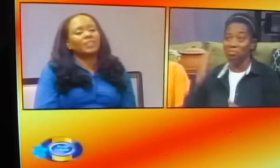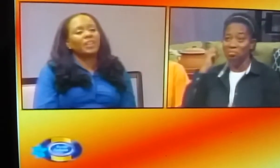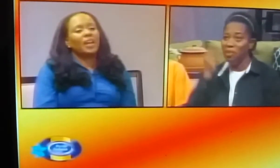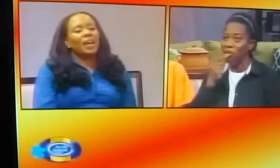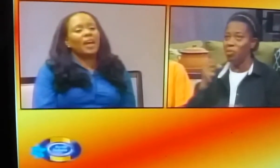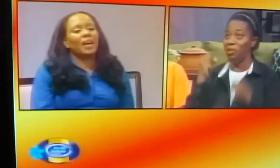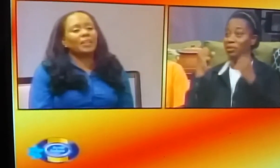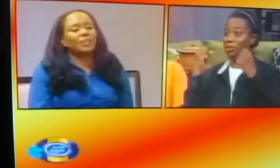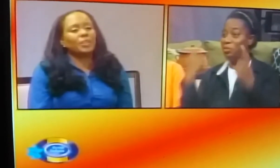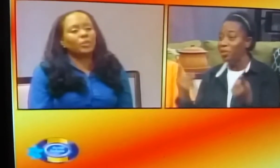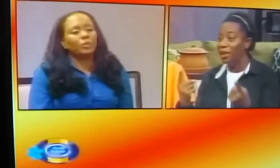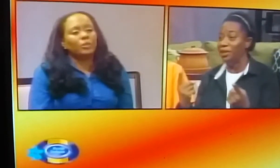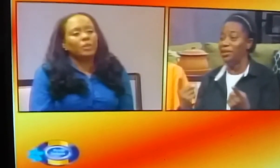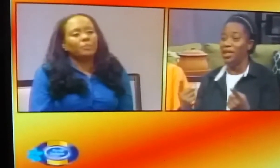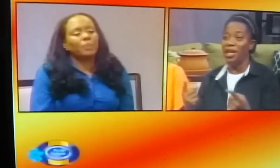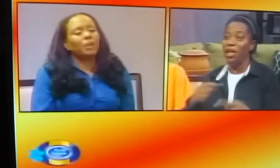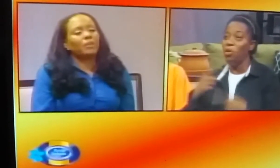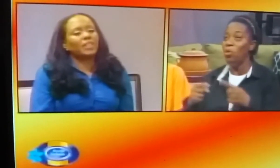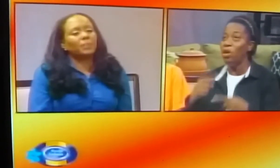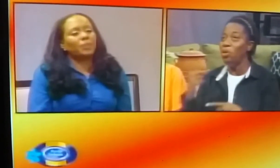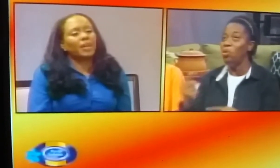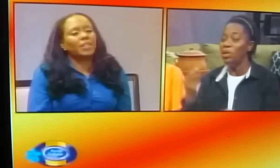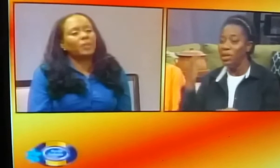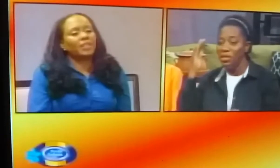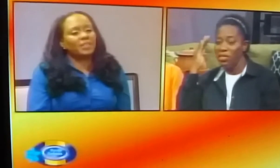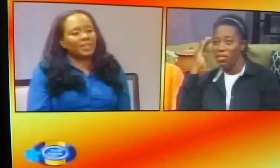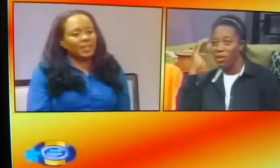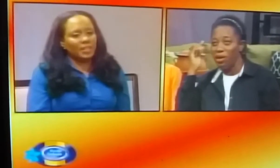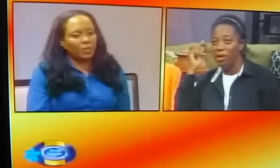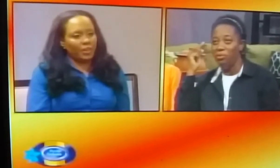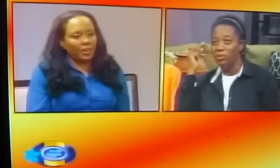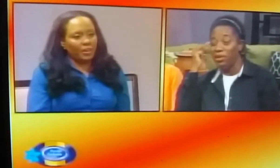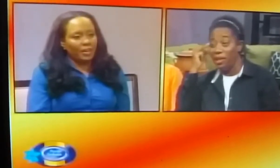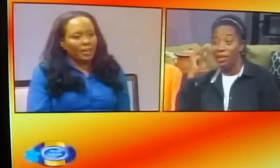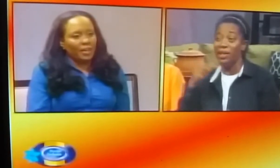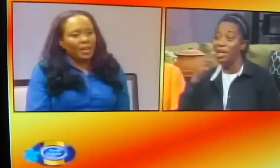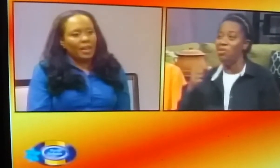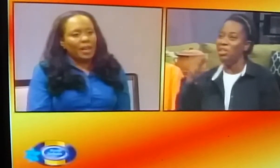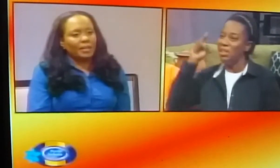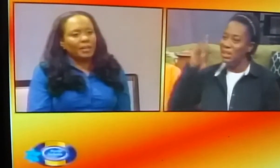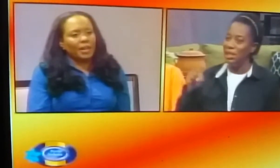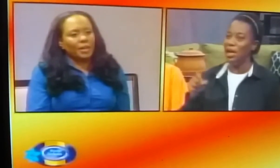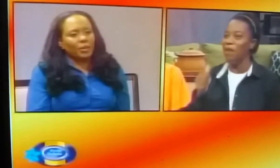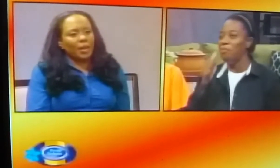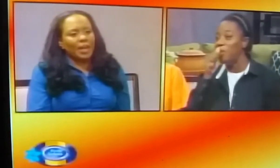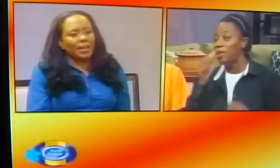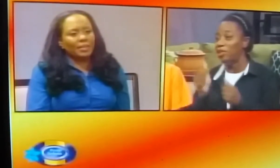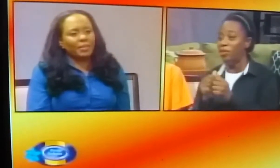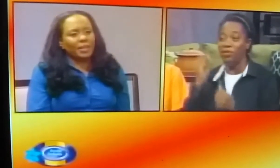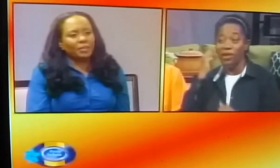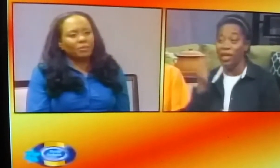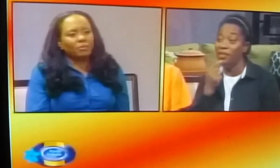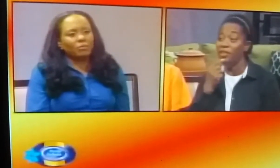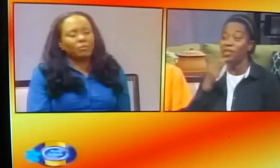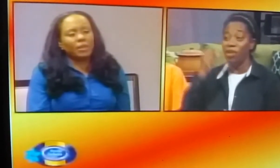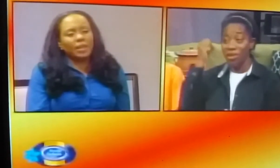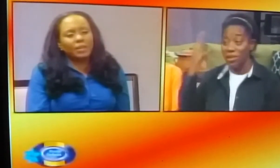and you know people are really surprised when they see us out there and you know and I think hearing